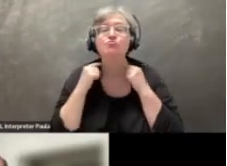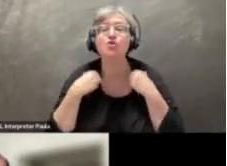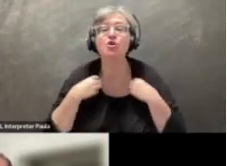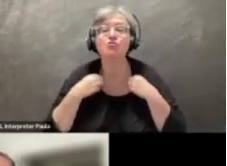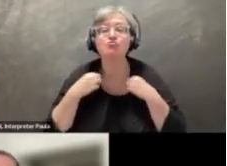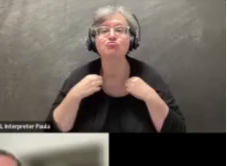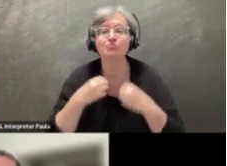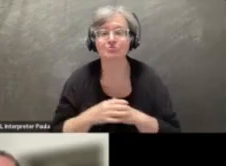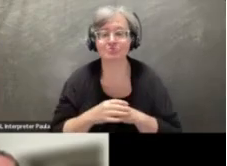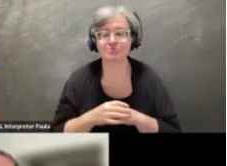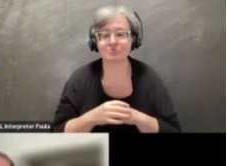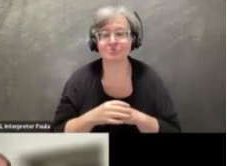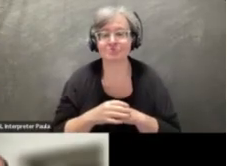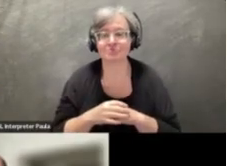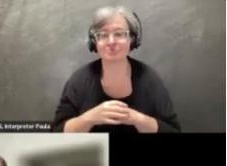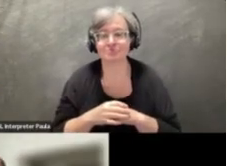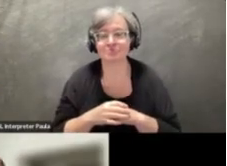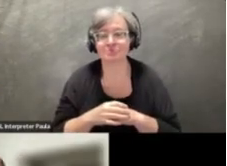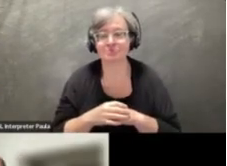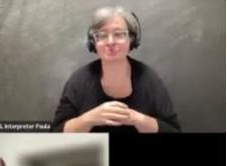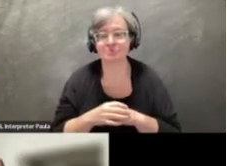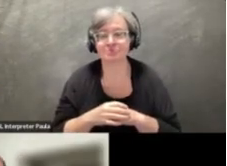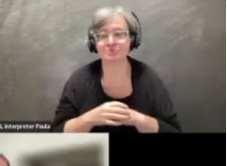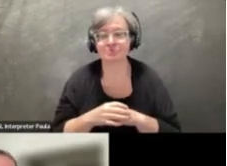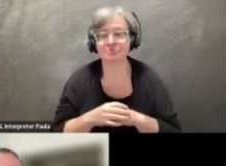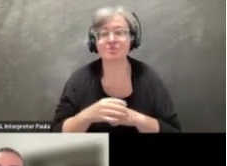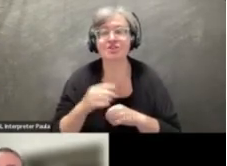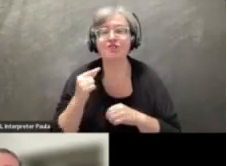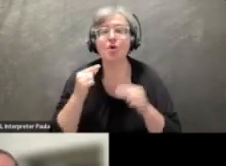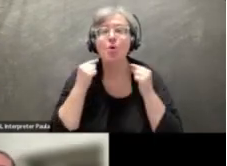sweater and a gold necklace and